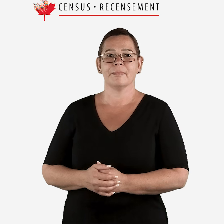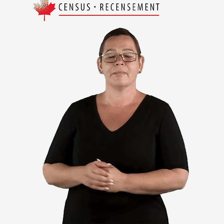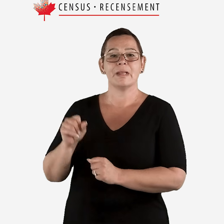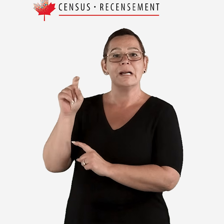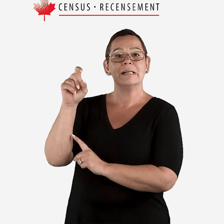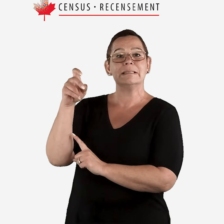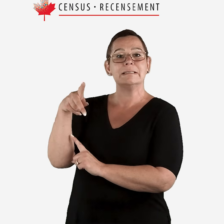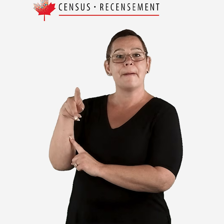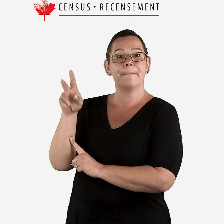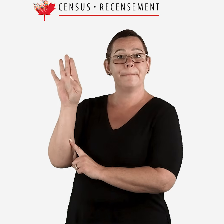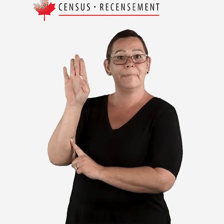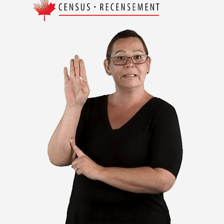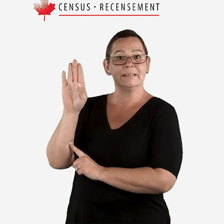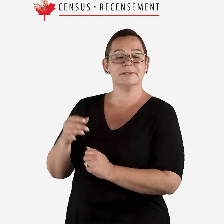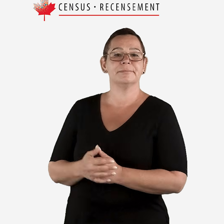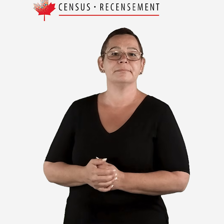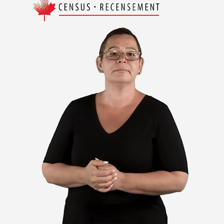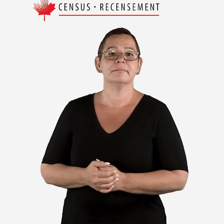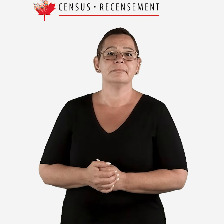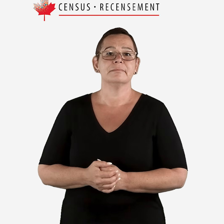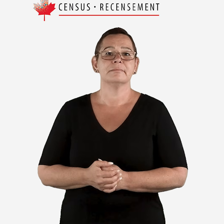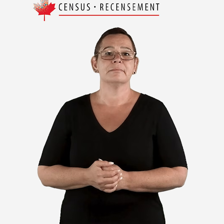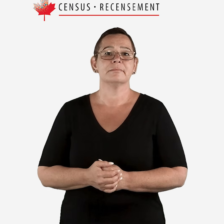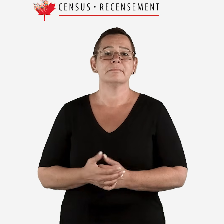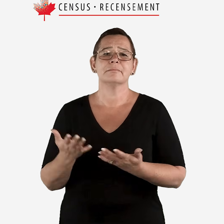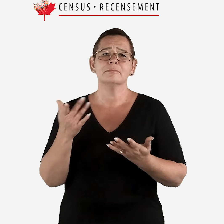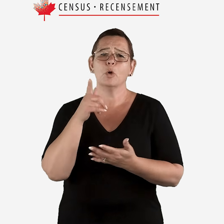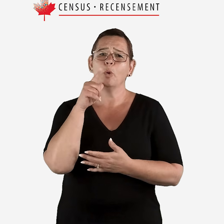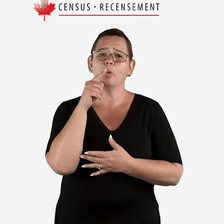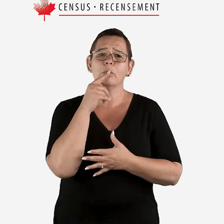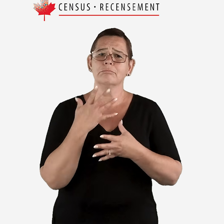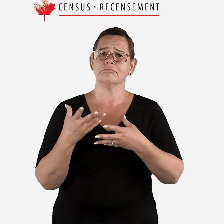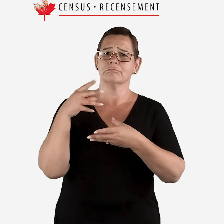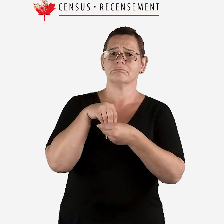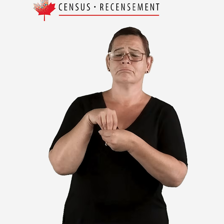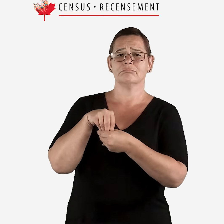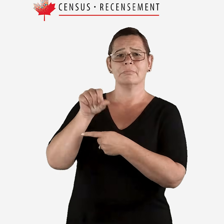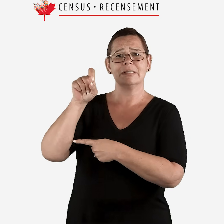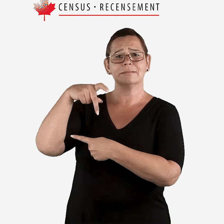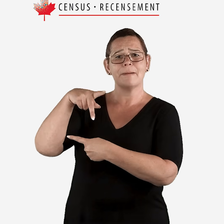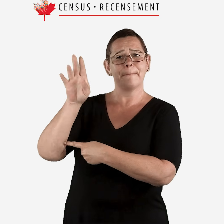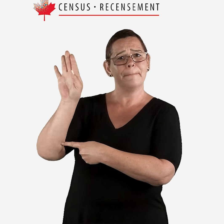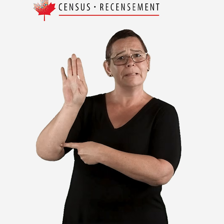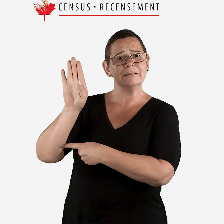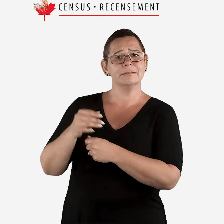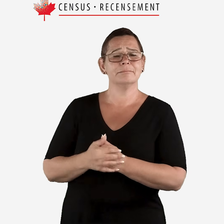Step B Whom to include in Step B